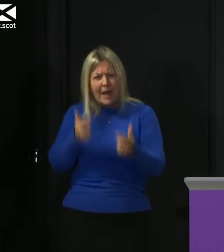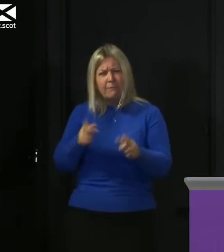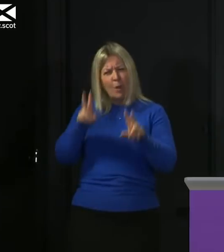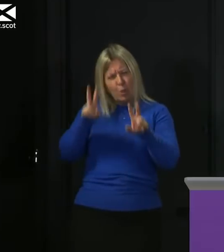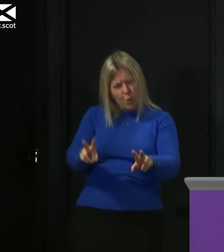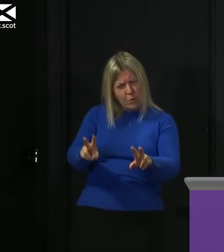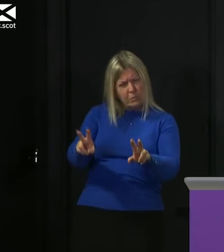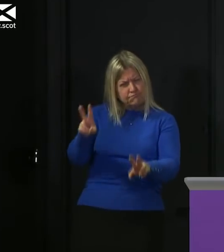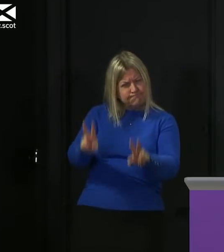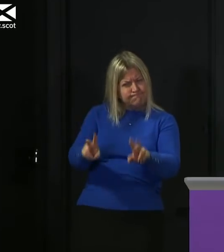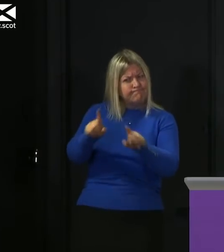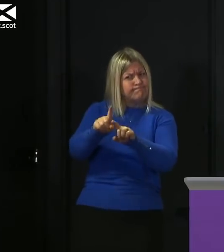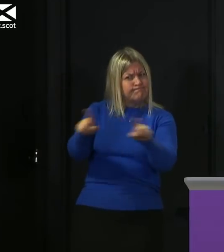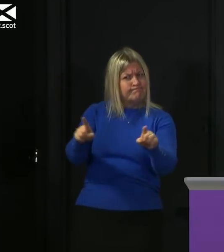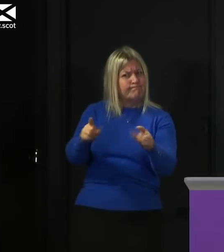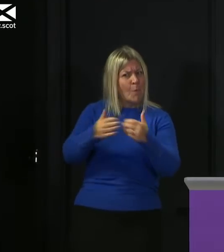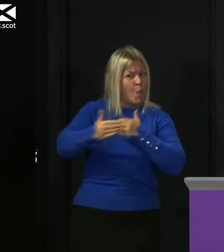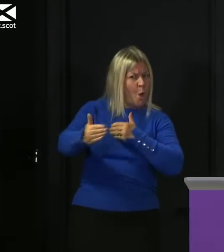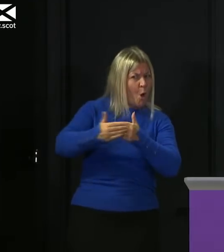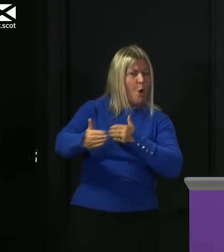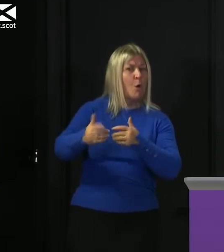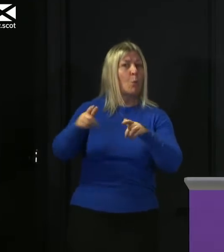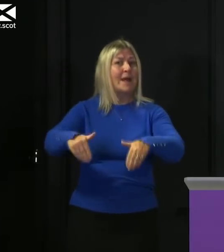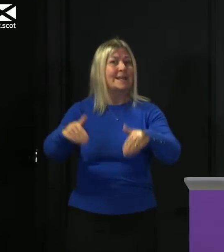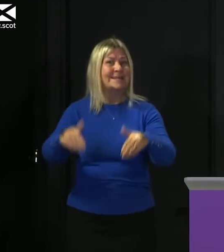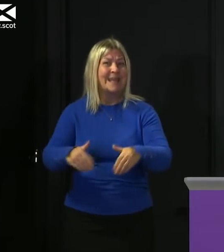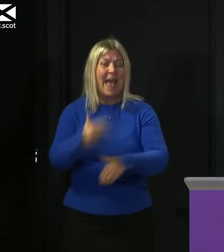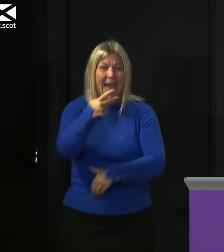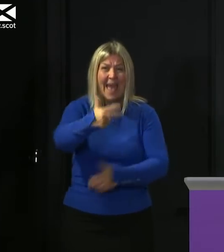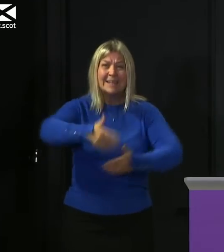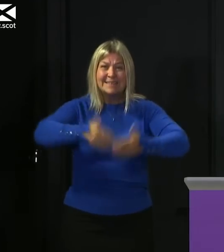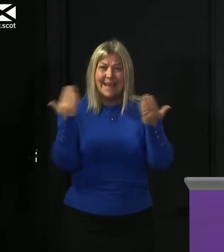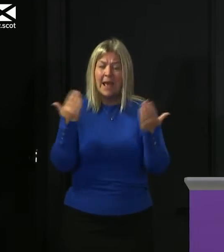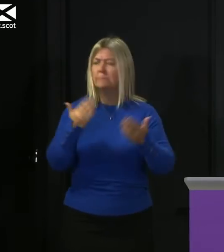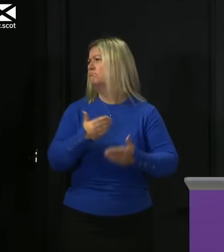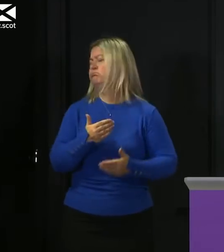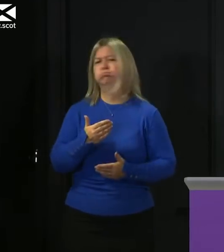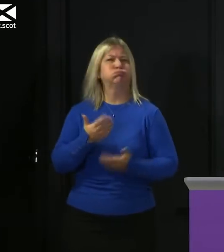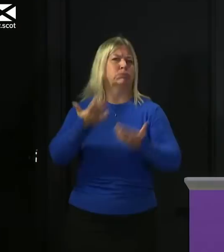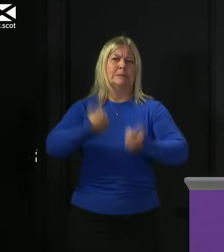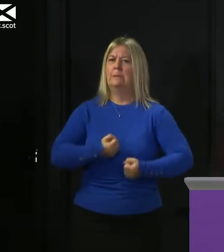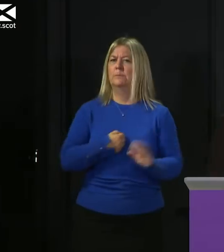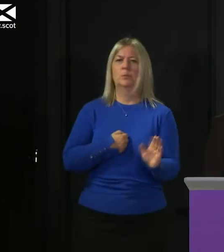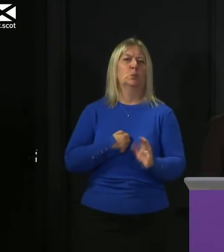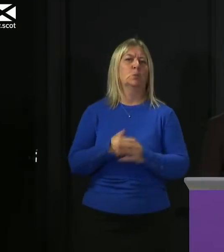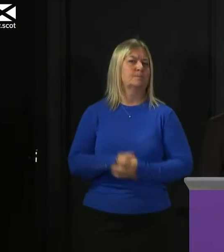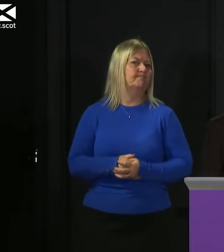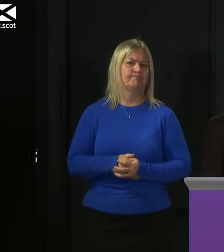has improved significantly. Eight-days is clearly not acceptable in any way shape or form. And I